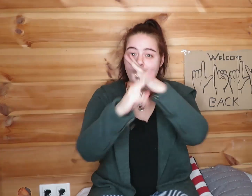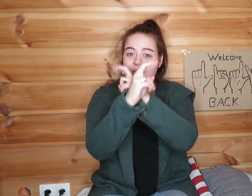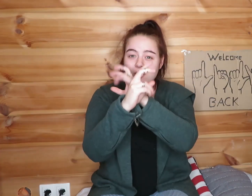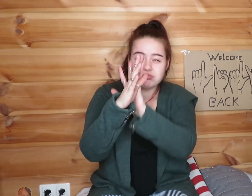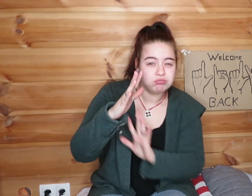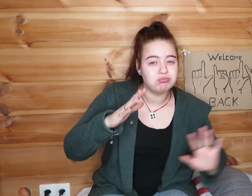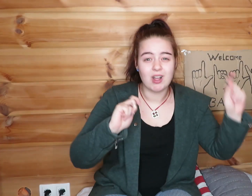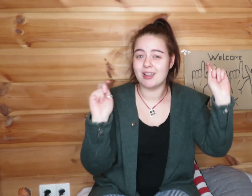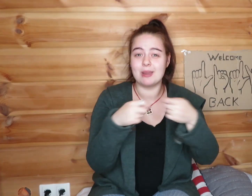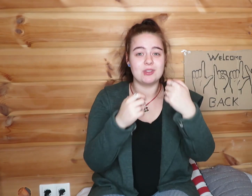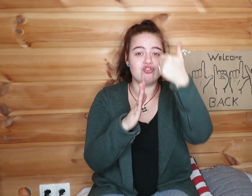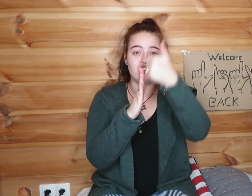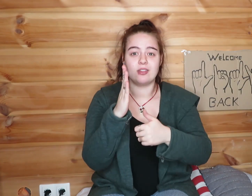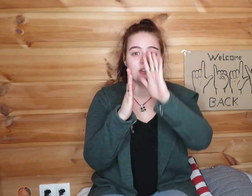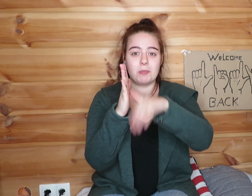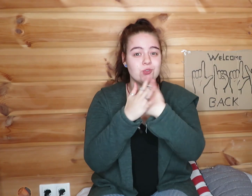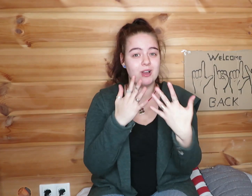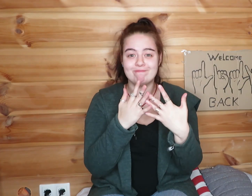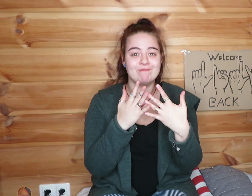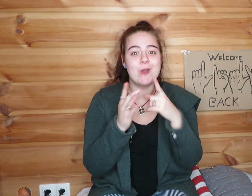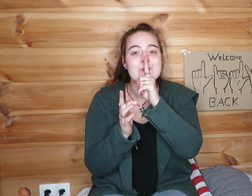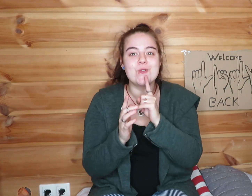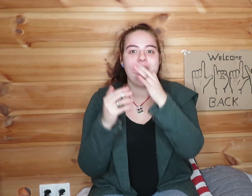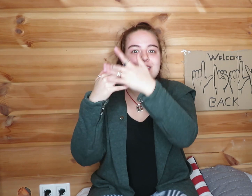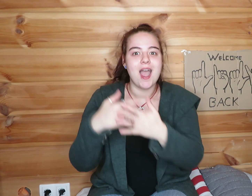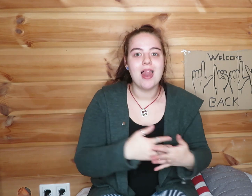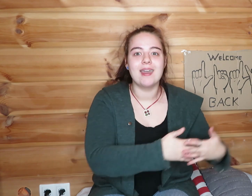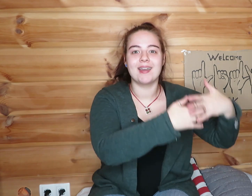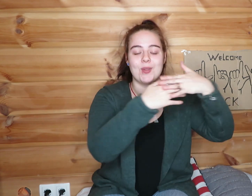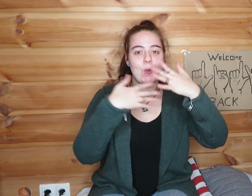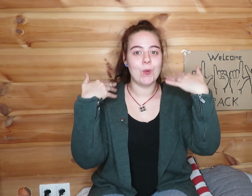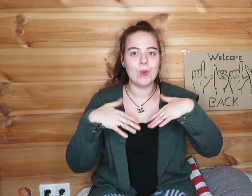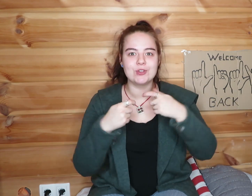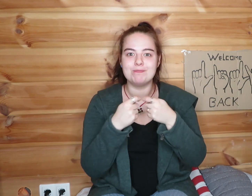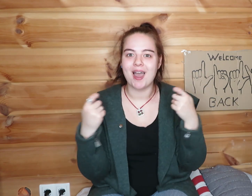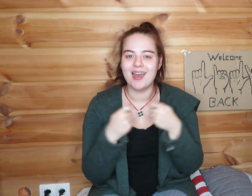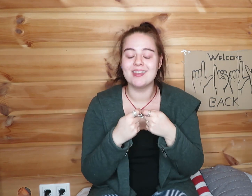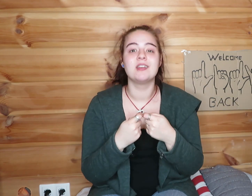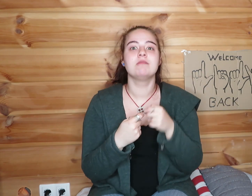Austria does not have a standard Sign Language. We have various dialects. That´s exciting.